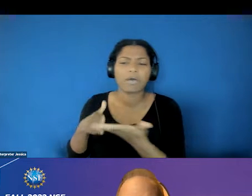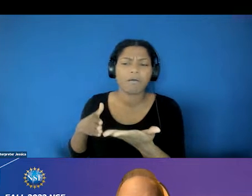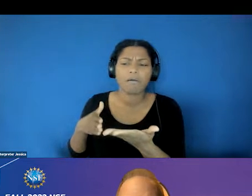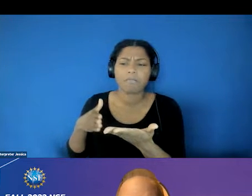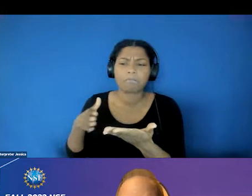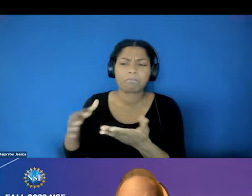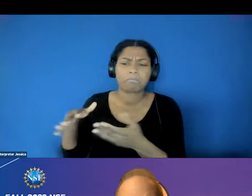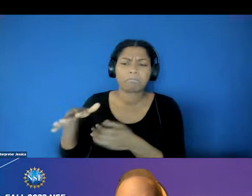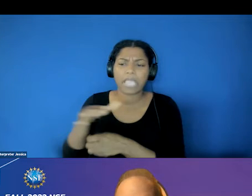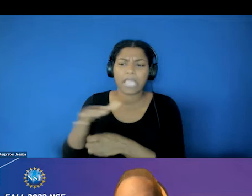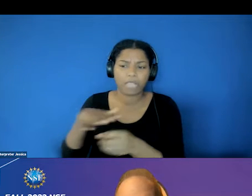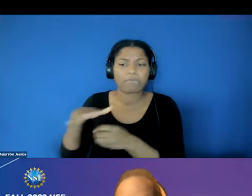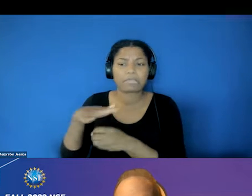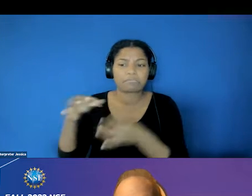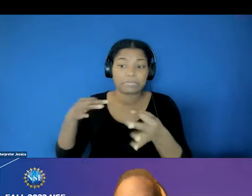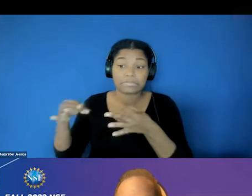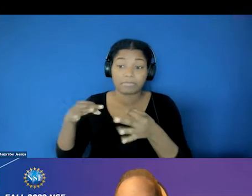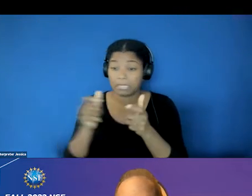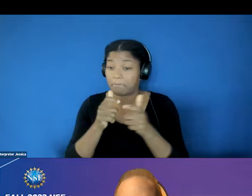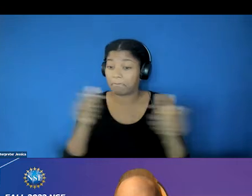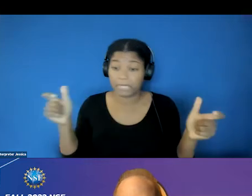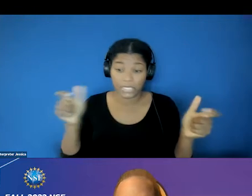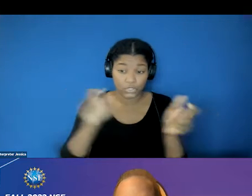to the Major Research Instrumentation Program.